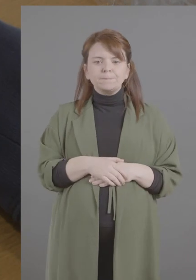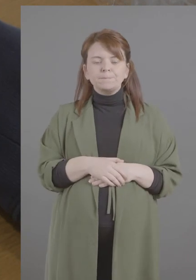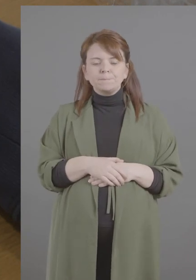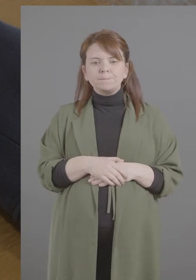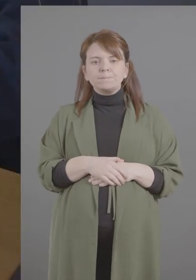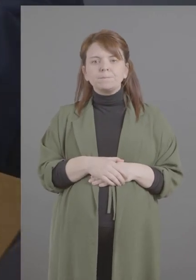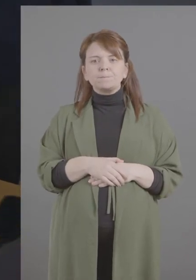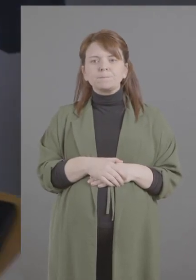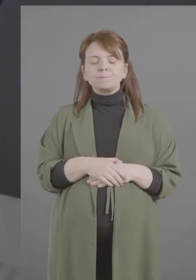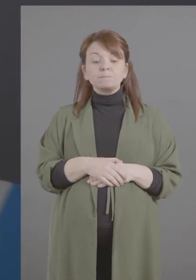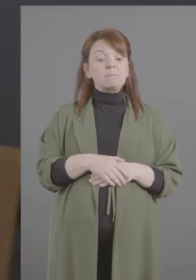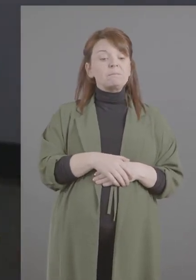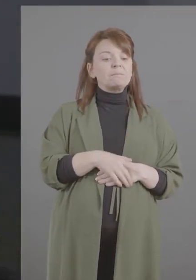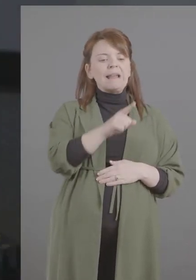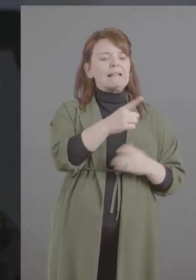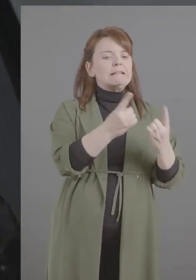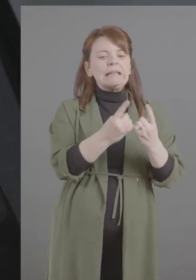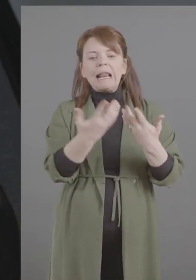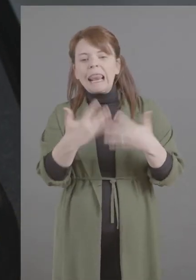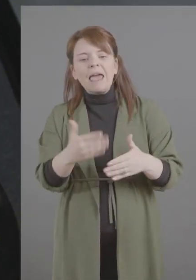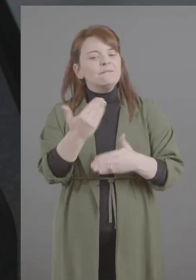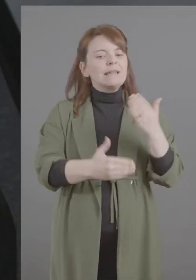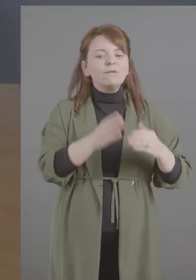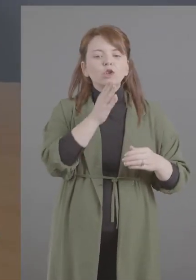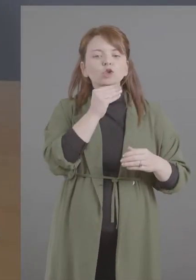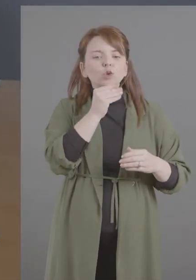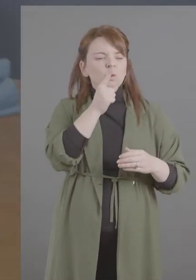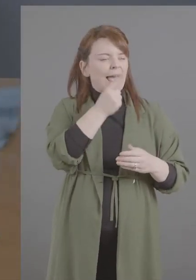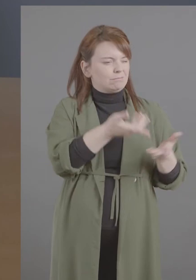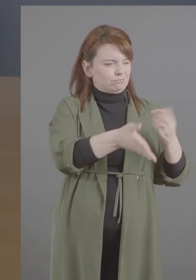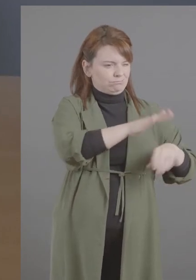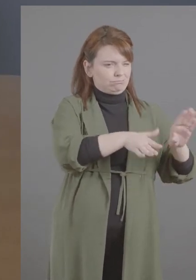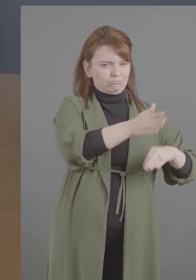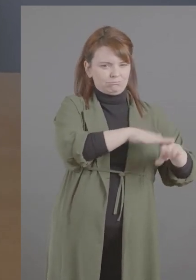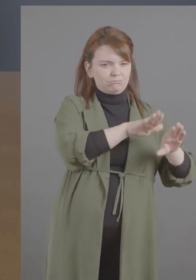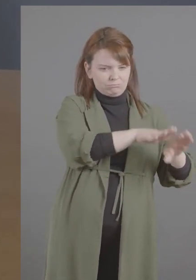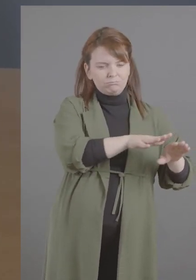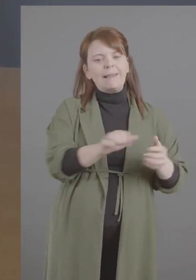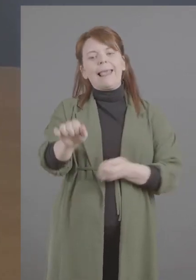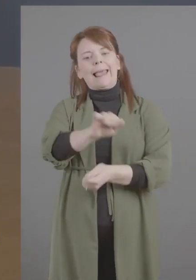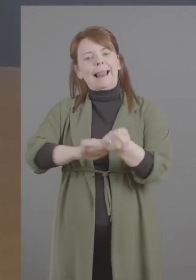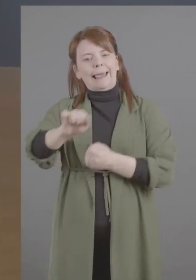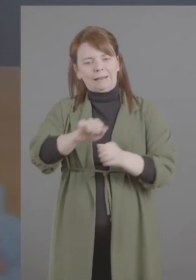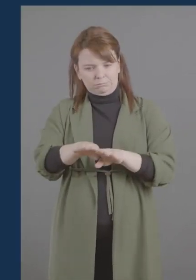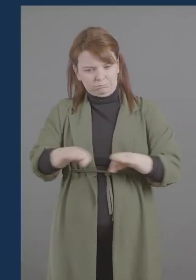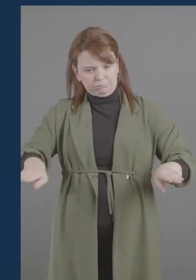packaging the things you did not use and clean the area you used to conduct the test.